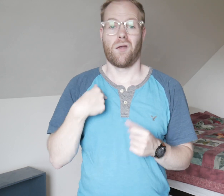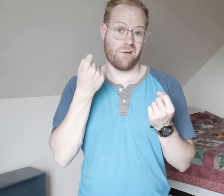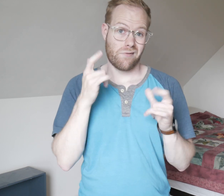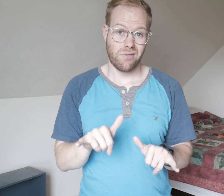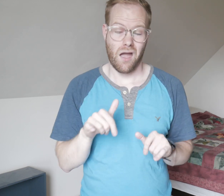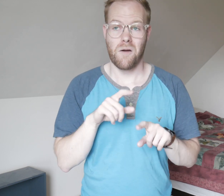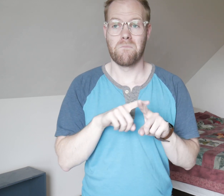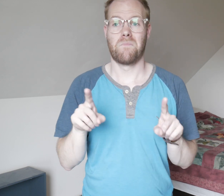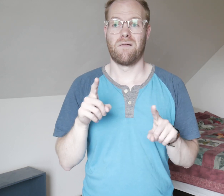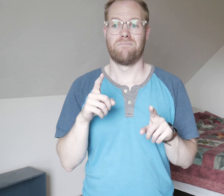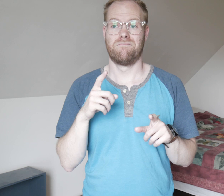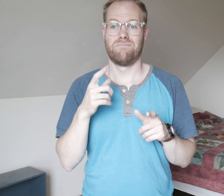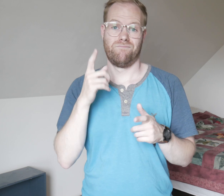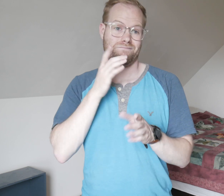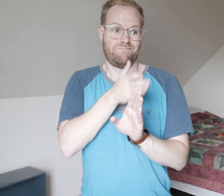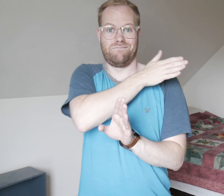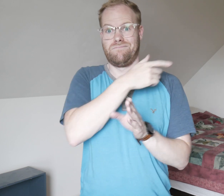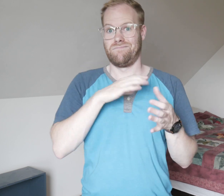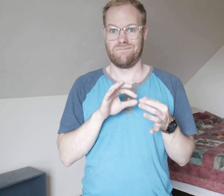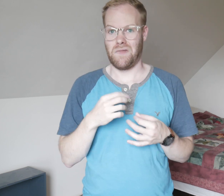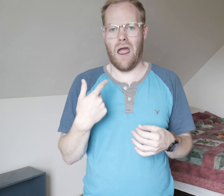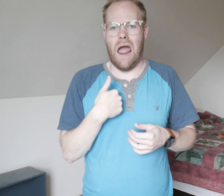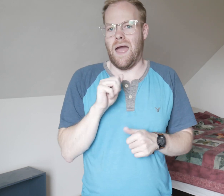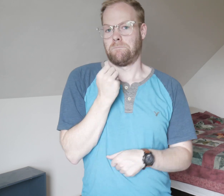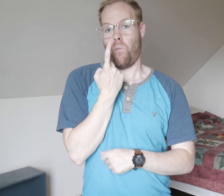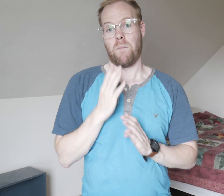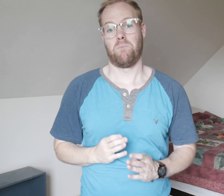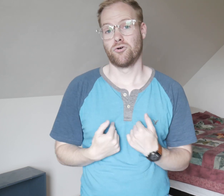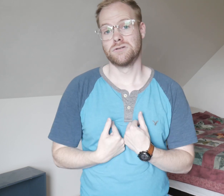I get that, but like I’ve said, I am one person.